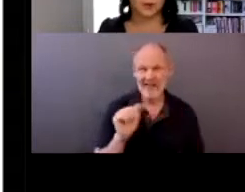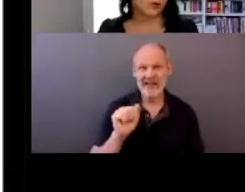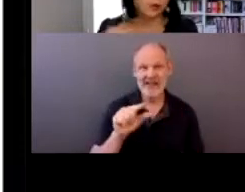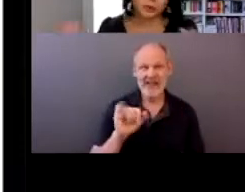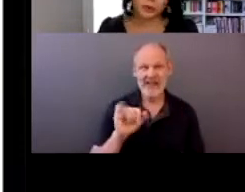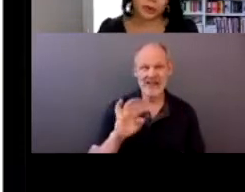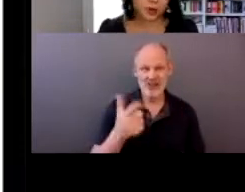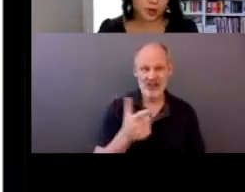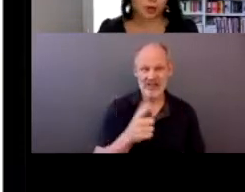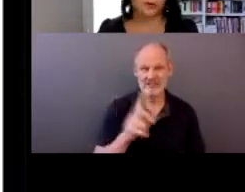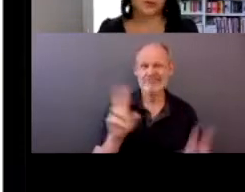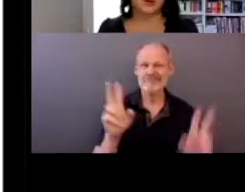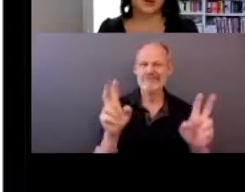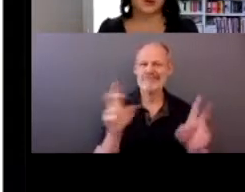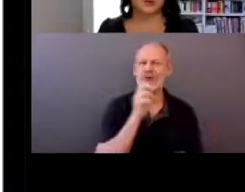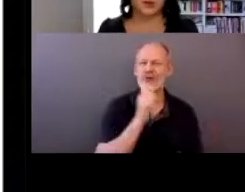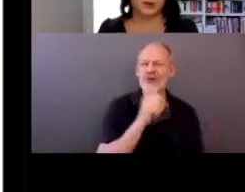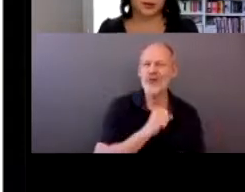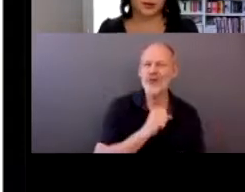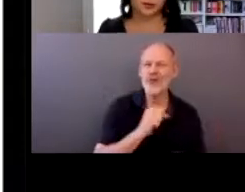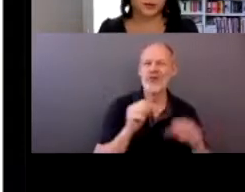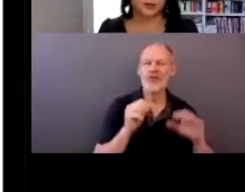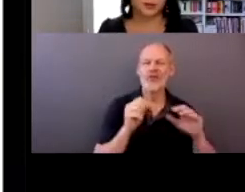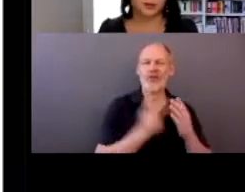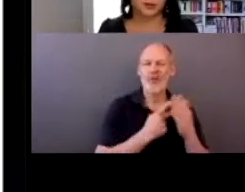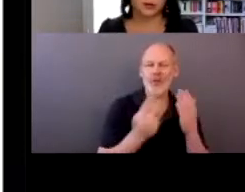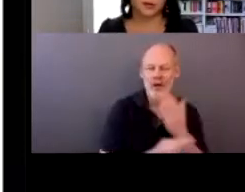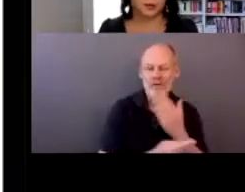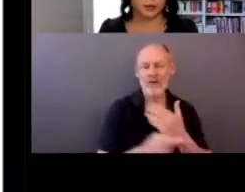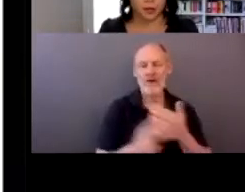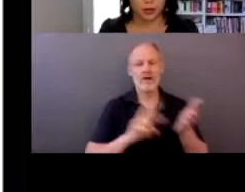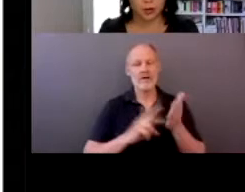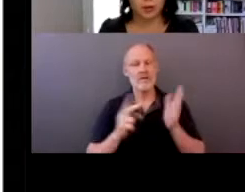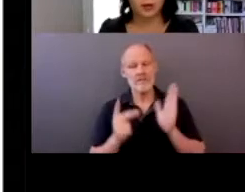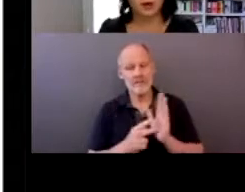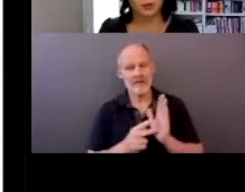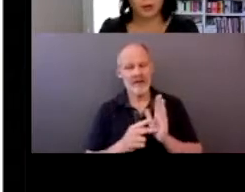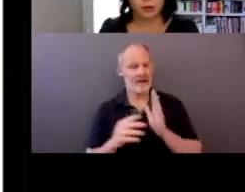older adults in general, or people living with dementia and their care partners.